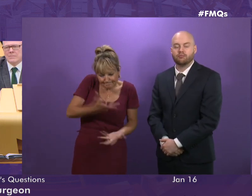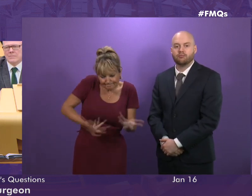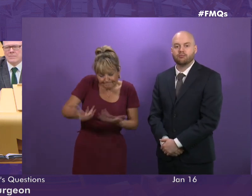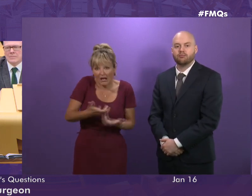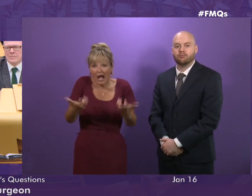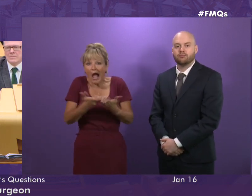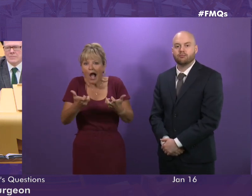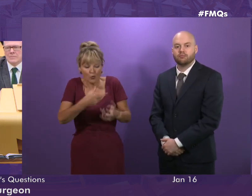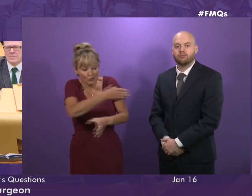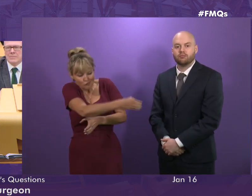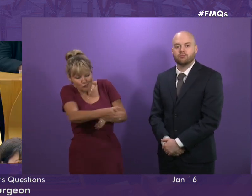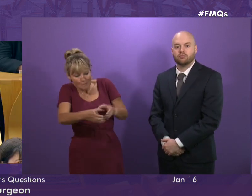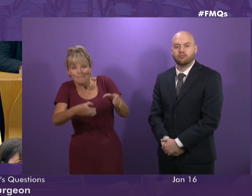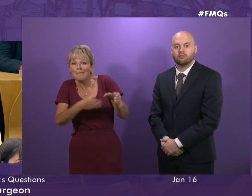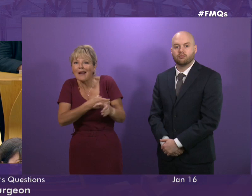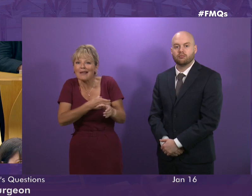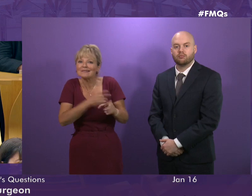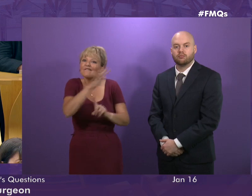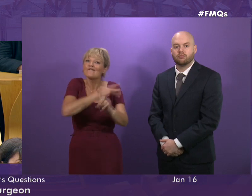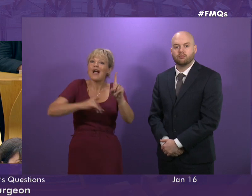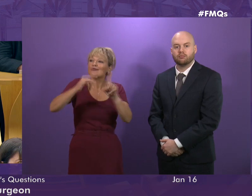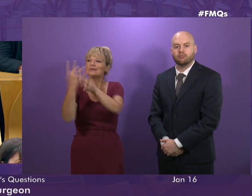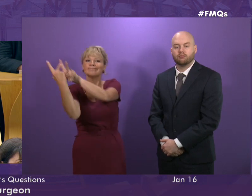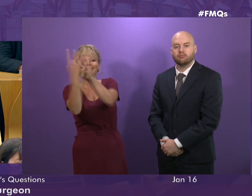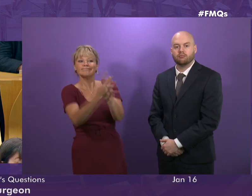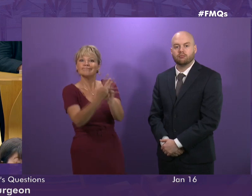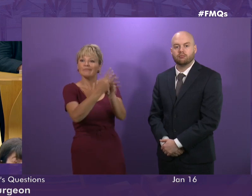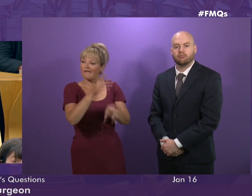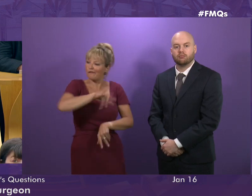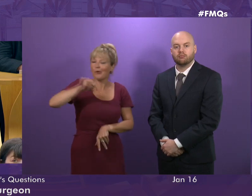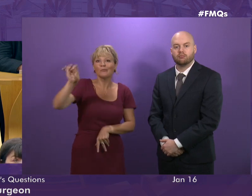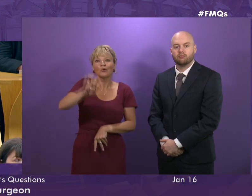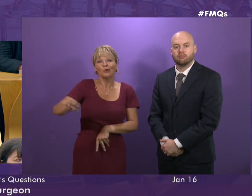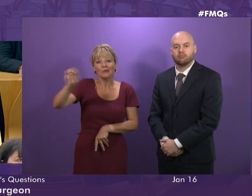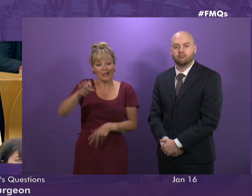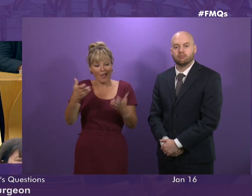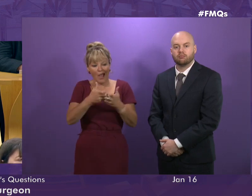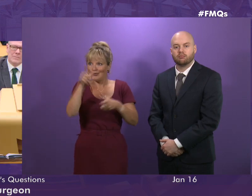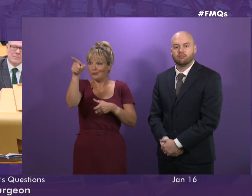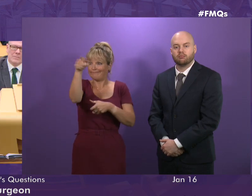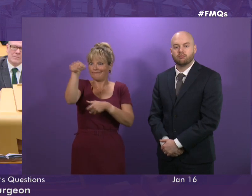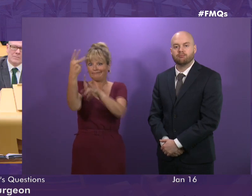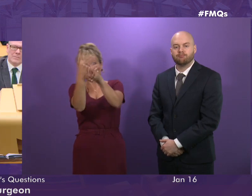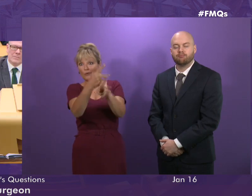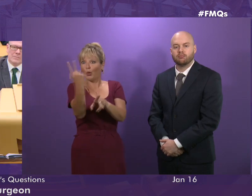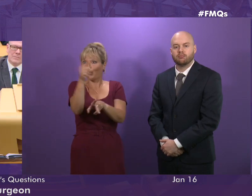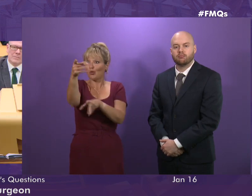the environmental governance that will be lost from our leaving the European Union, and of course we are listening carefully to the representations that are being made around